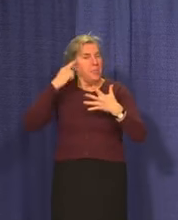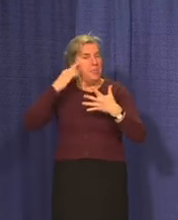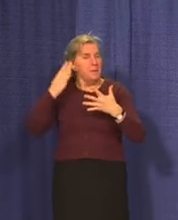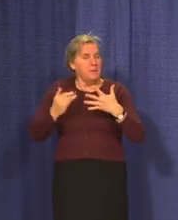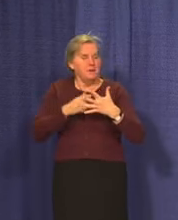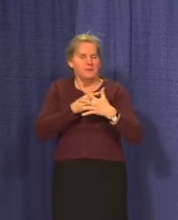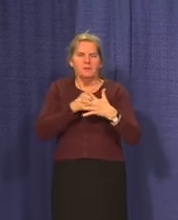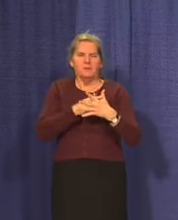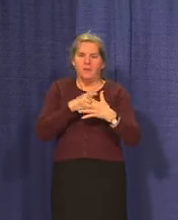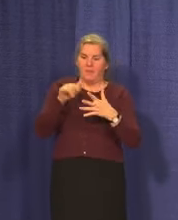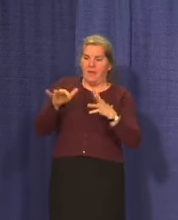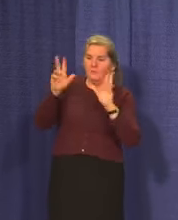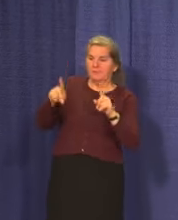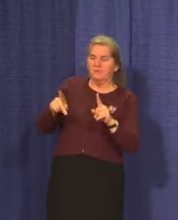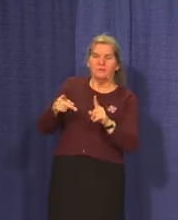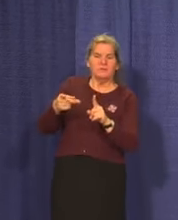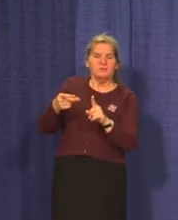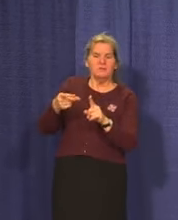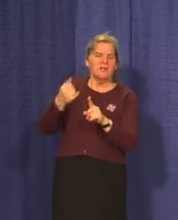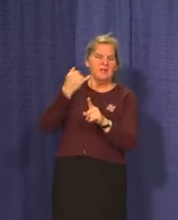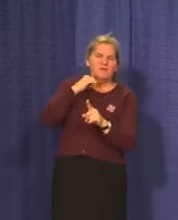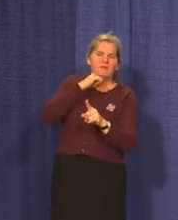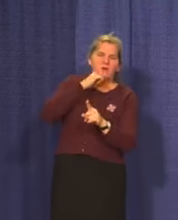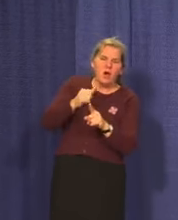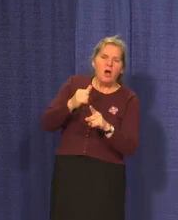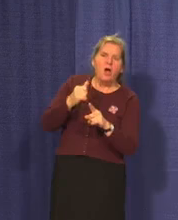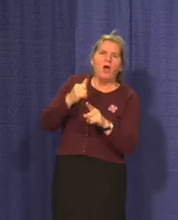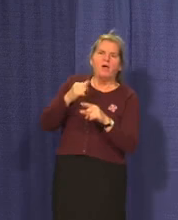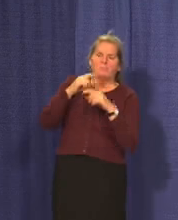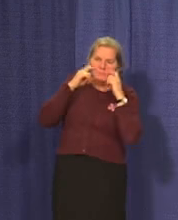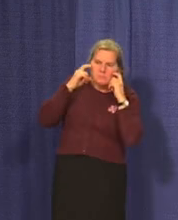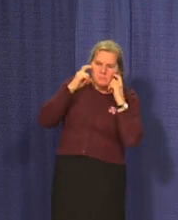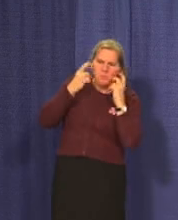ABOUT SOMEONE WHO DOESN'T WEAR A MASK? HOW DO WE ENFORCE THAT.